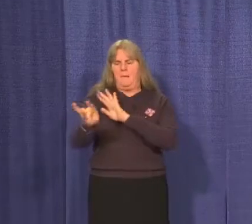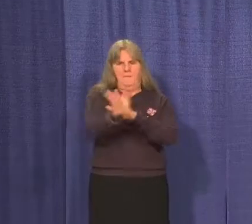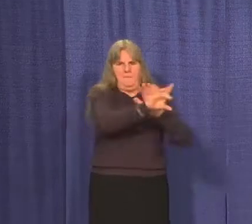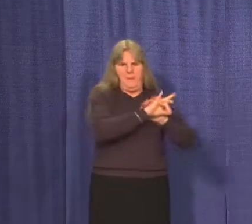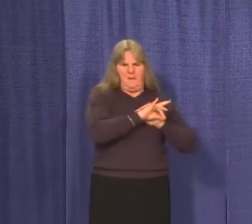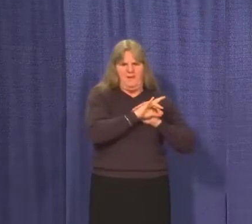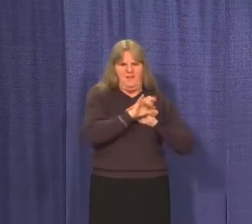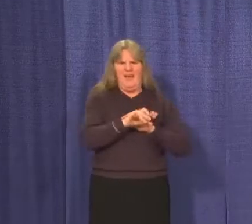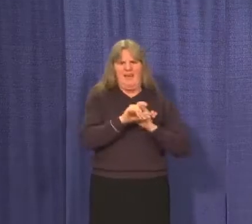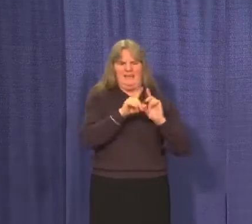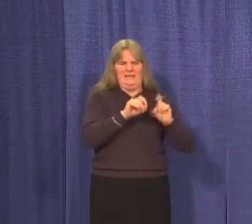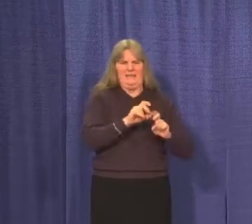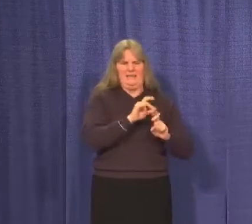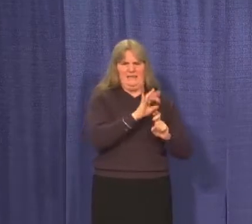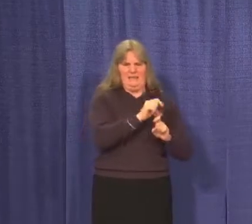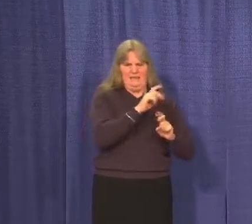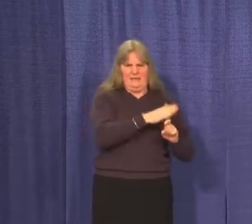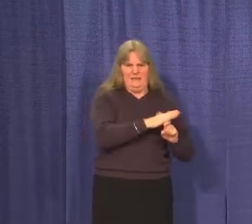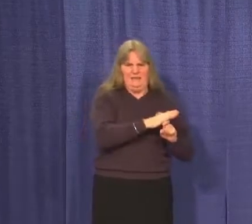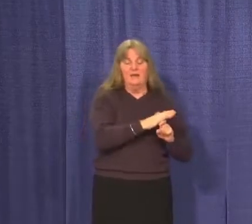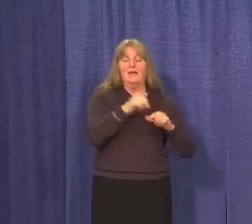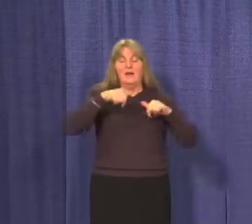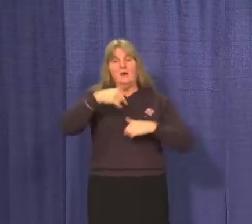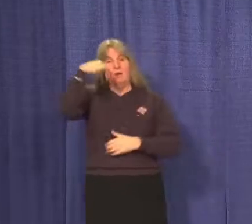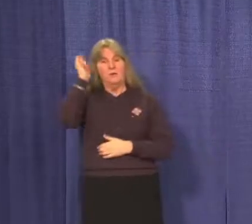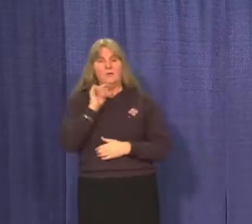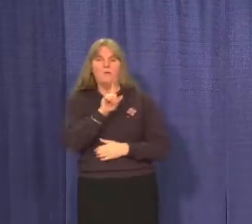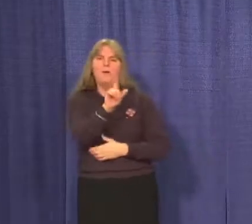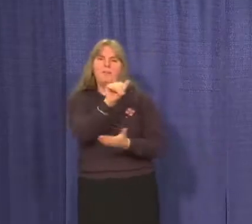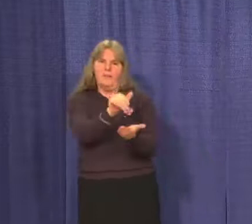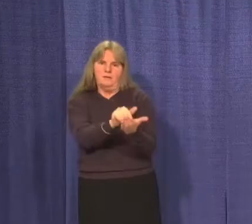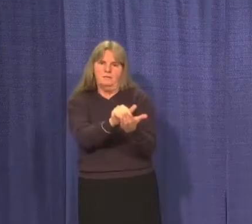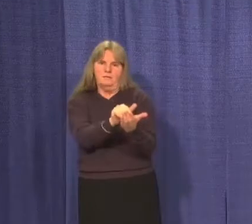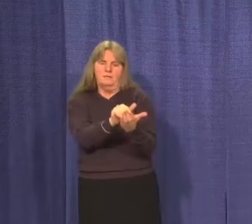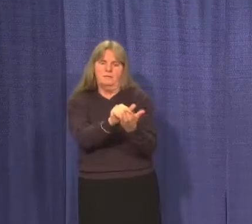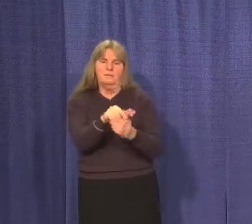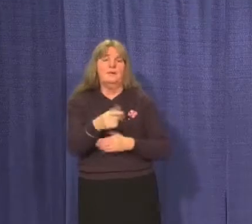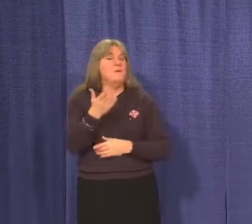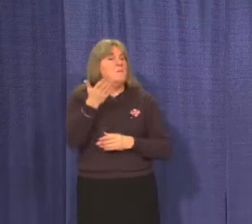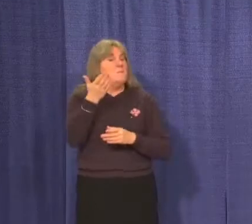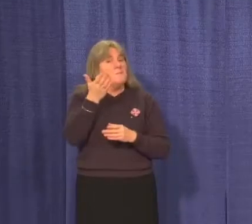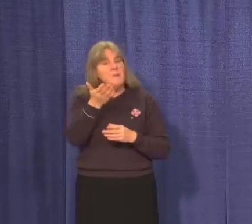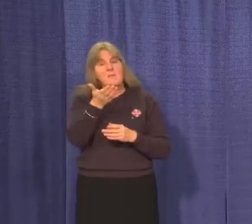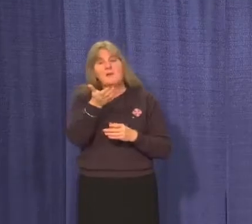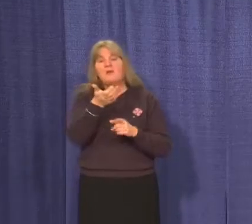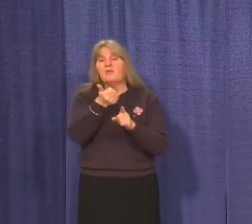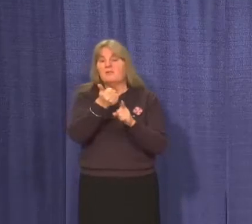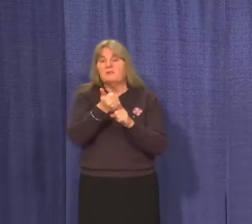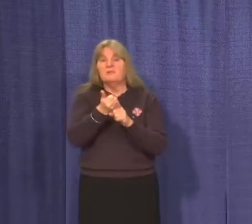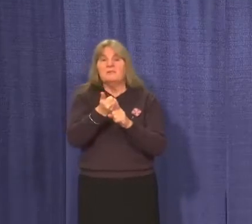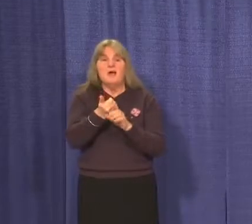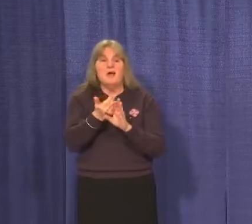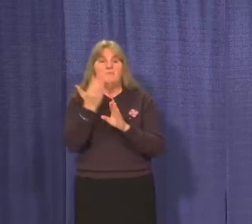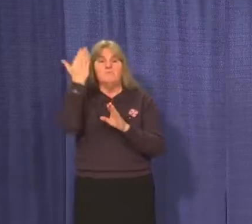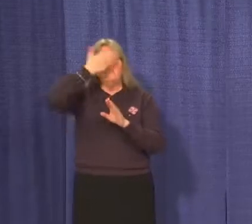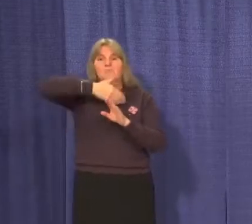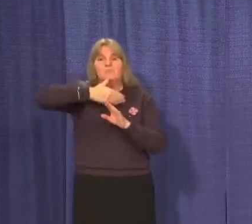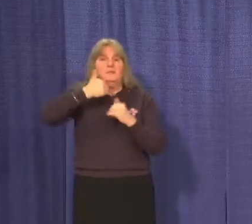antibody test. The test will determine whether in the past, you may have unknowingly -- contracted